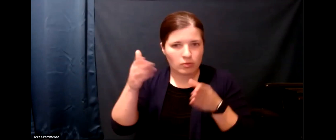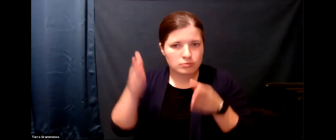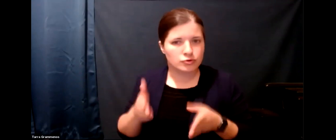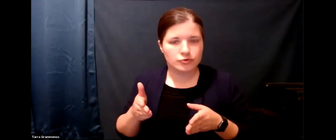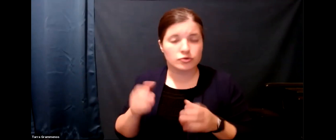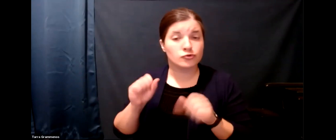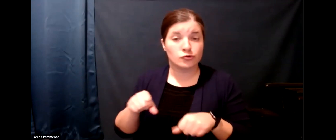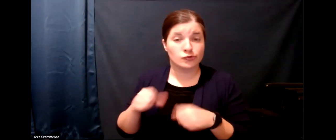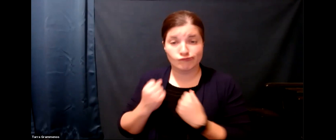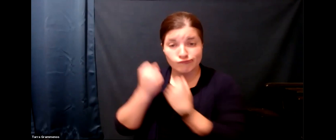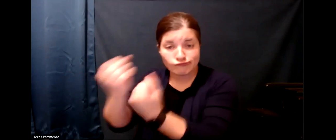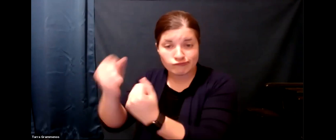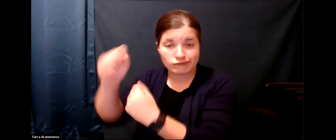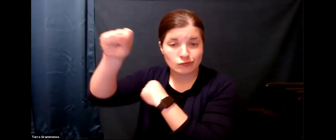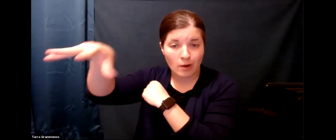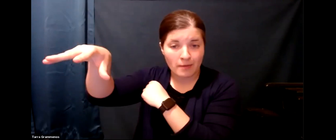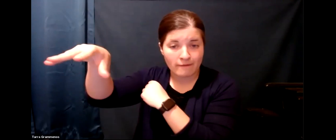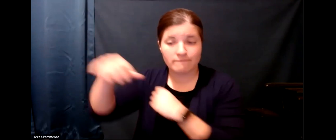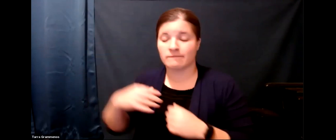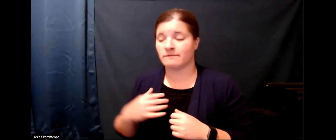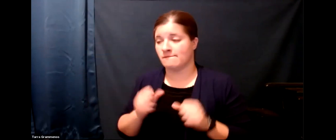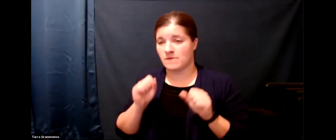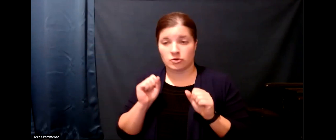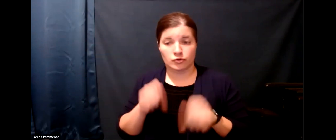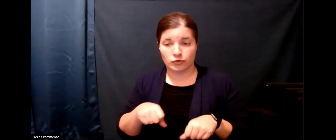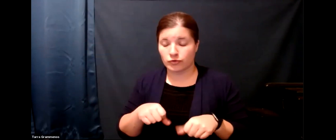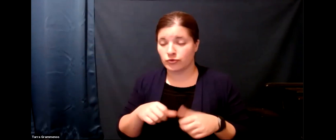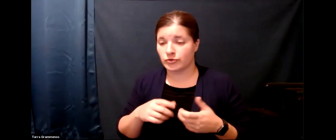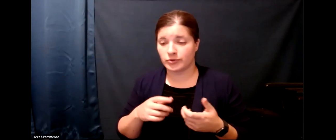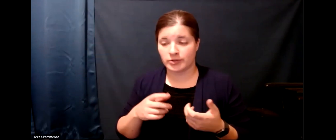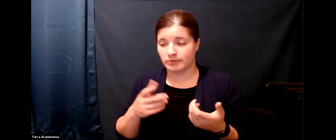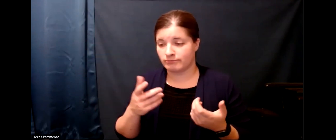drop it off. It means you could potentially use a private service